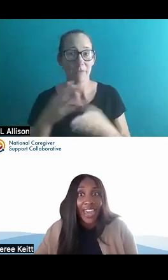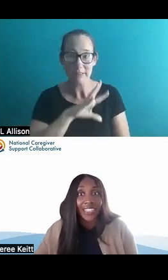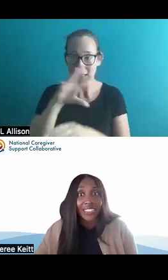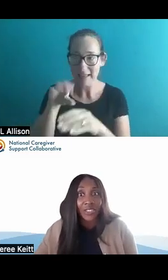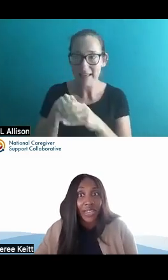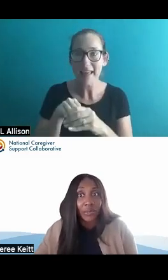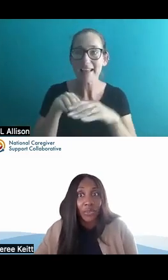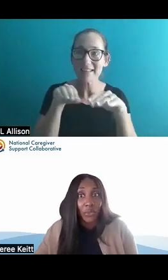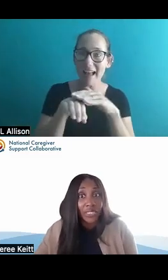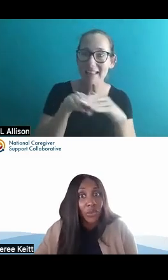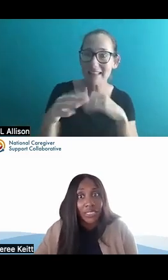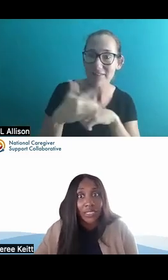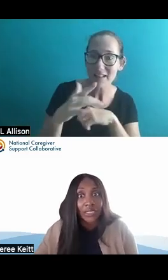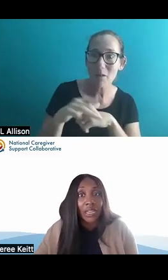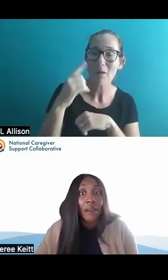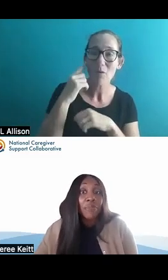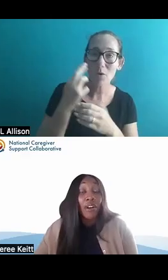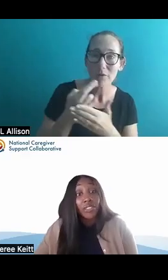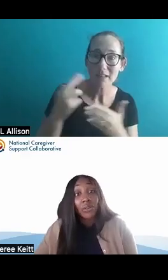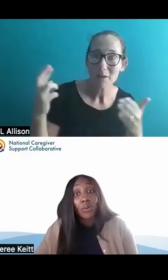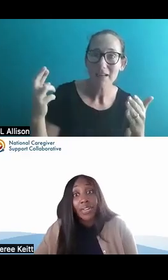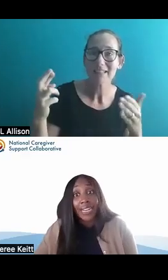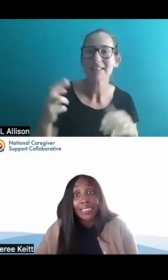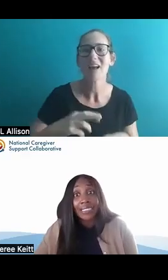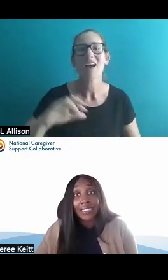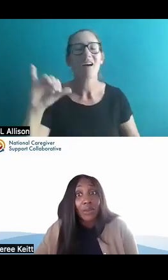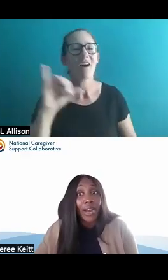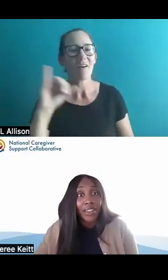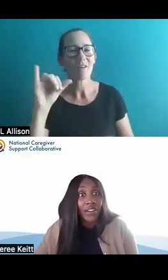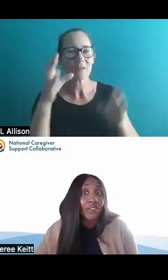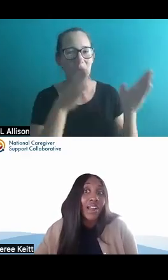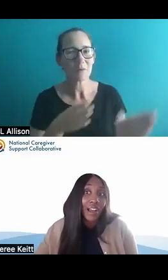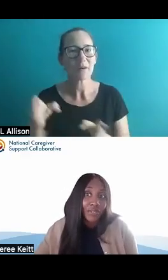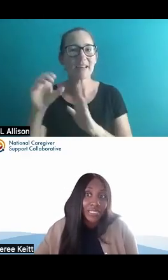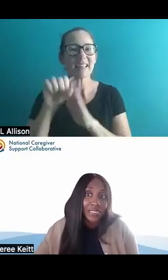access is available for resources. Also, organizing statewide caregiver conferences